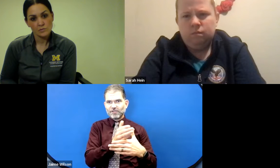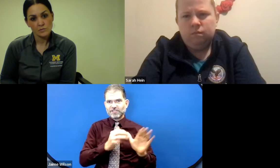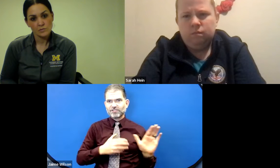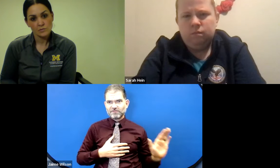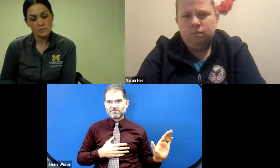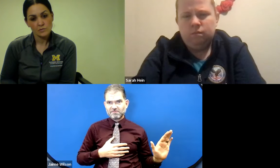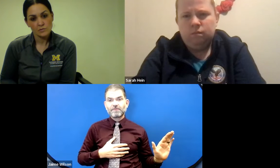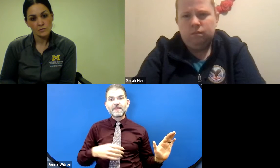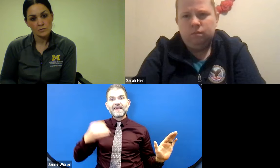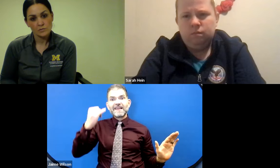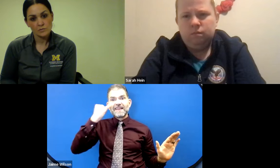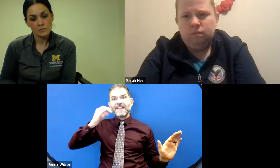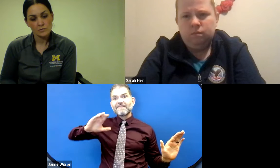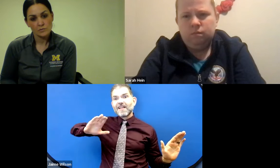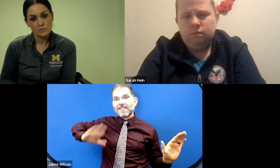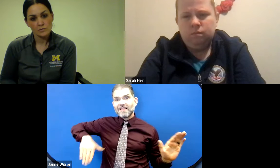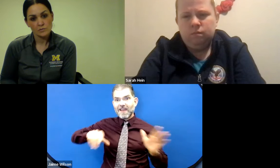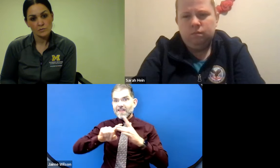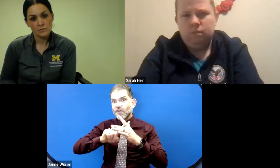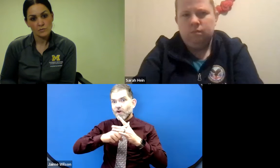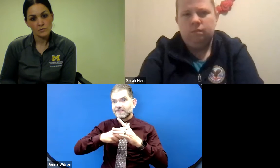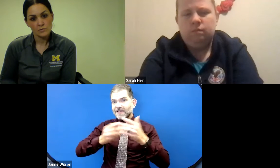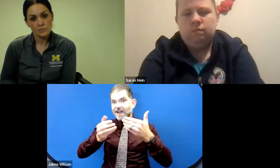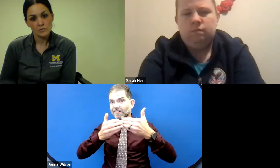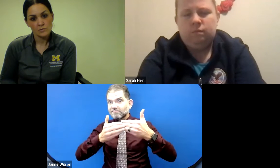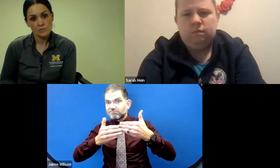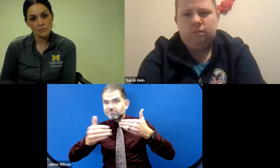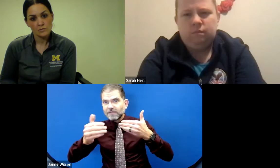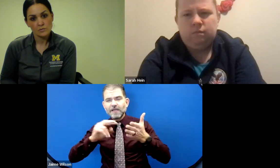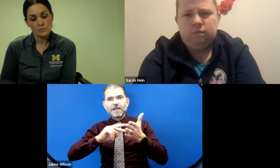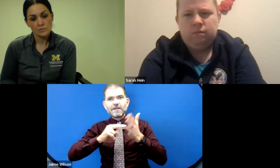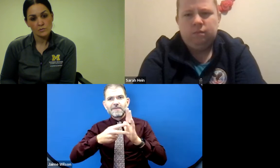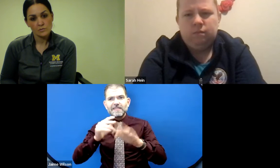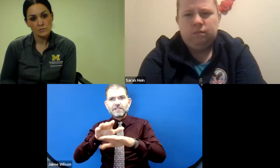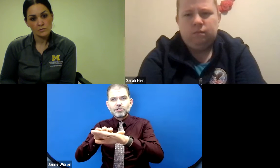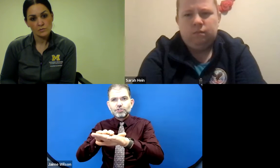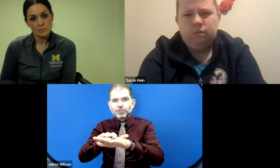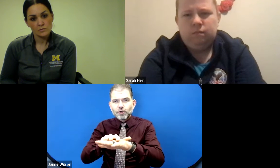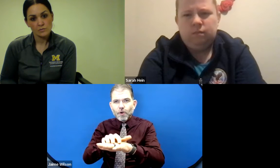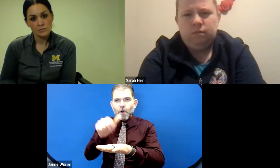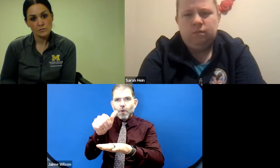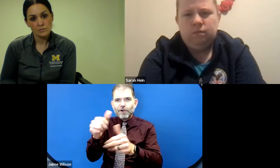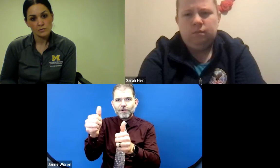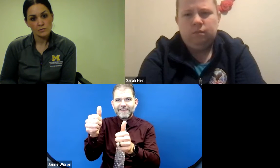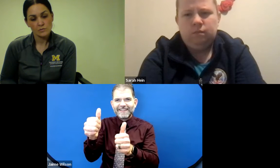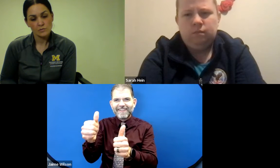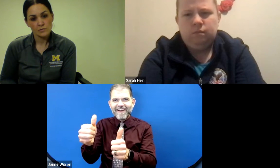ASL Interpreter: and within 5 years, on average. ASL Interpreter: they've lost most of their cognitive ASL Interpreter: as opposed to someone